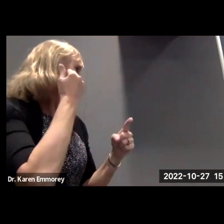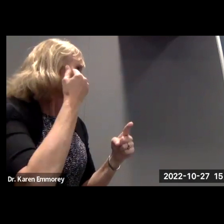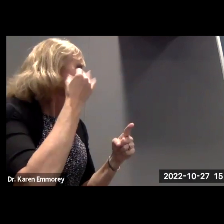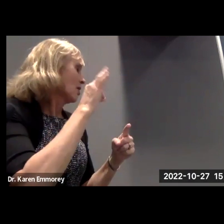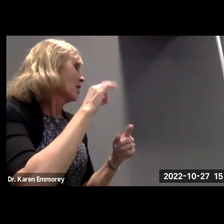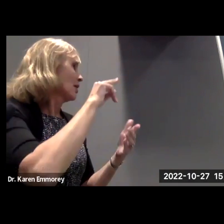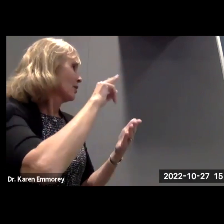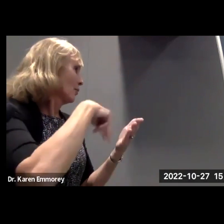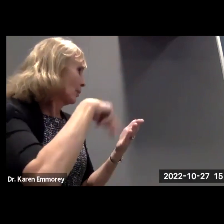Thank you. I guess that's all.